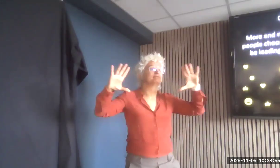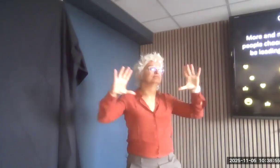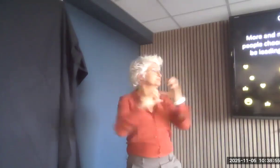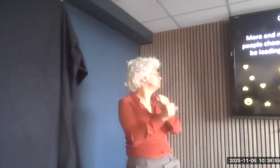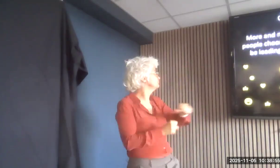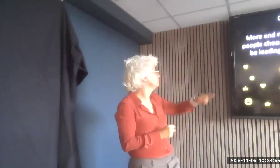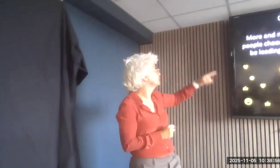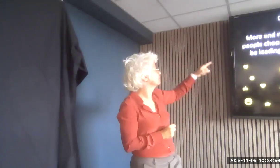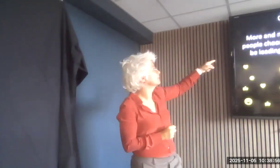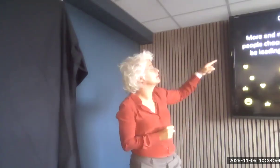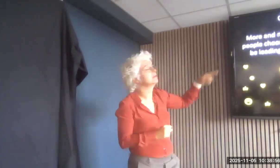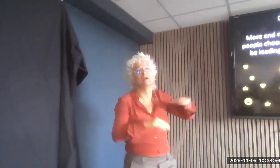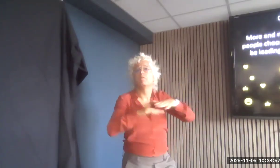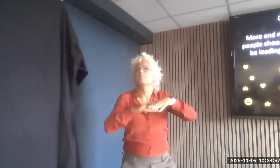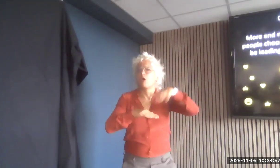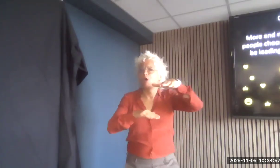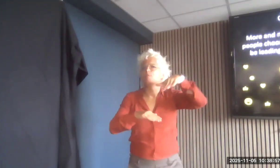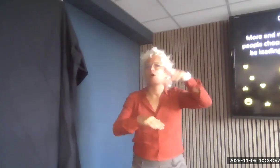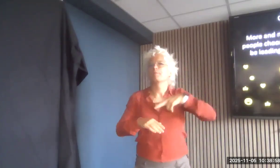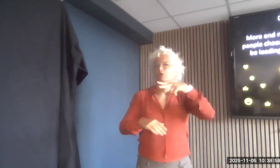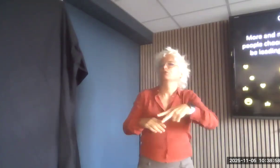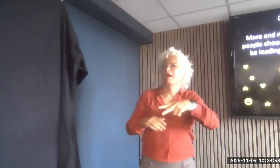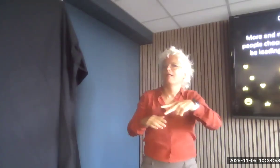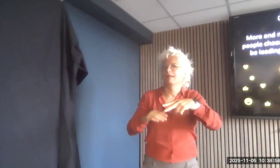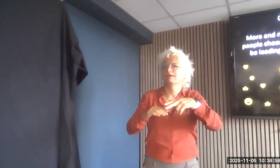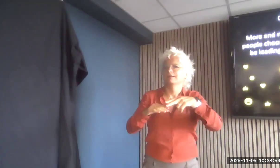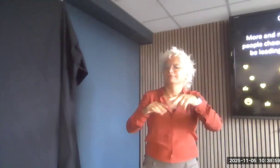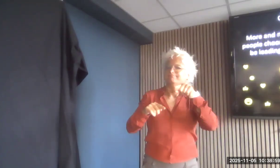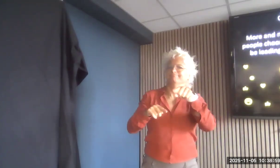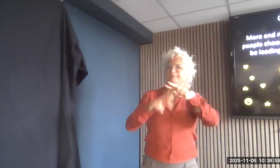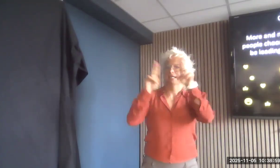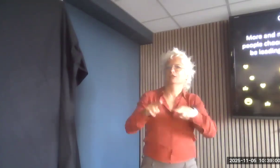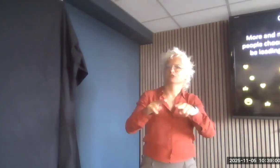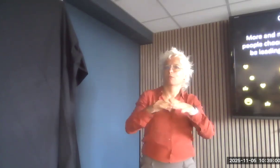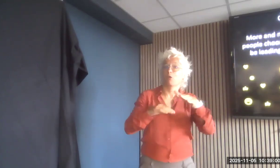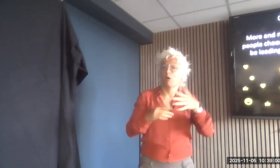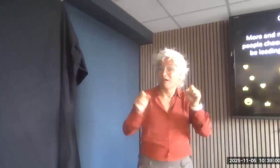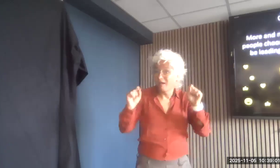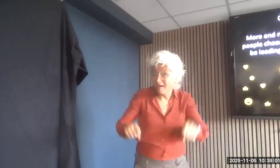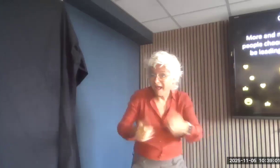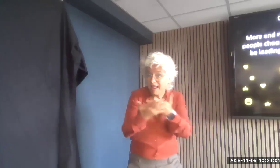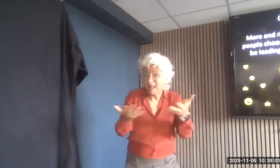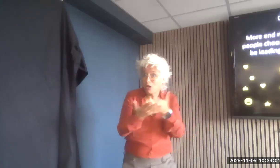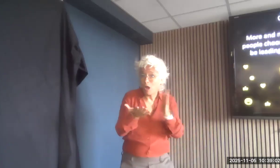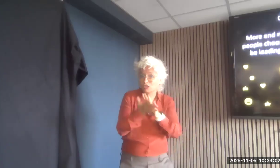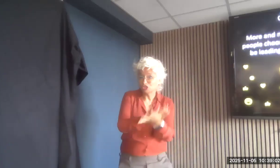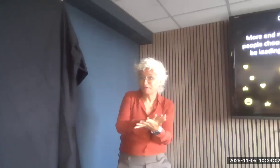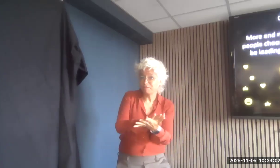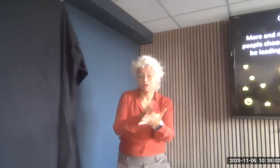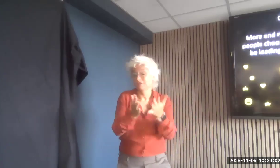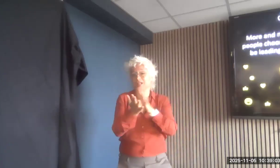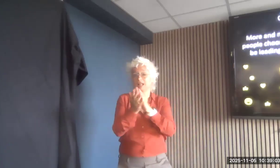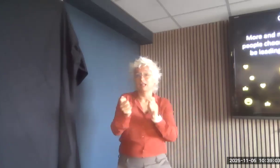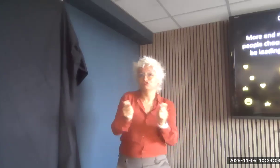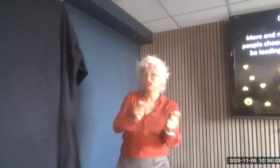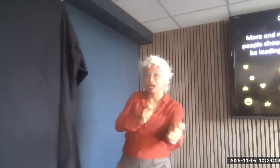So, in conclusion… We see more and more Portuguese deaf people choosing to use International Sign.